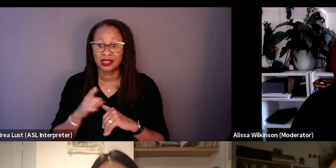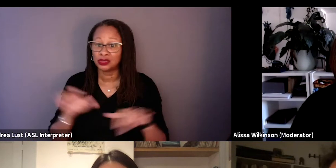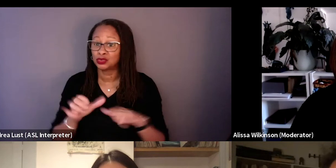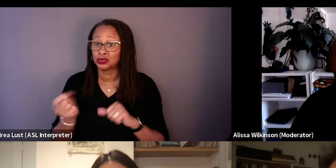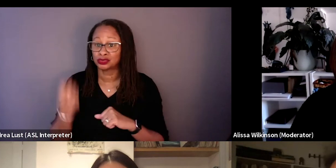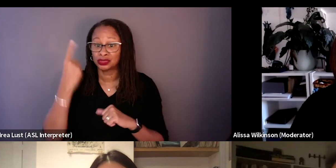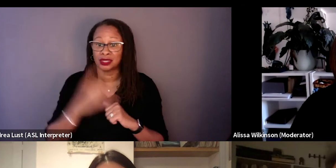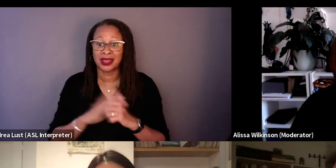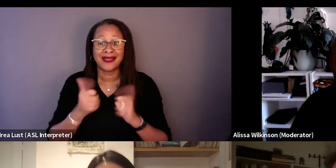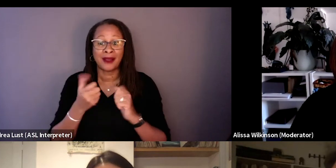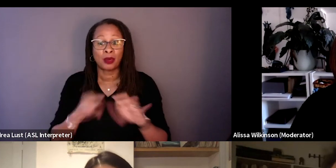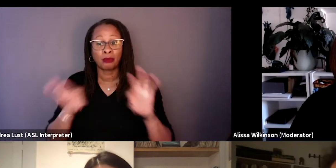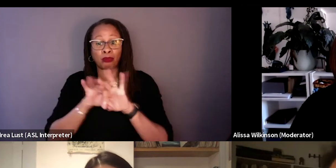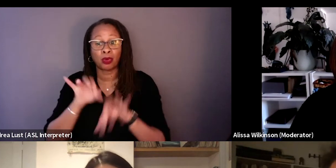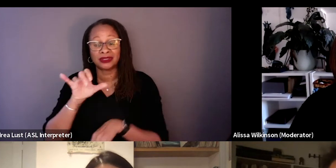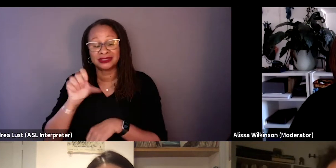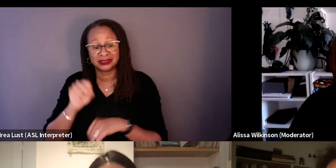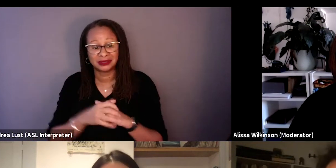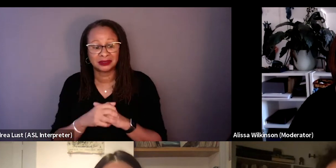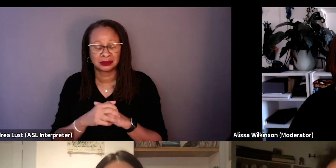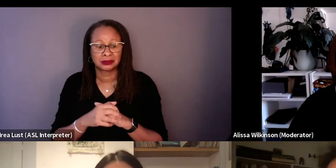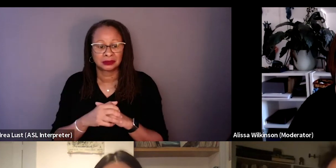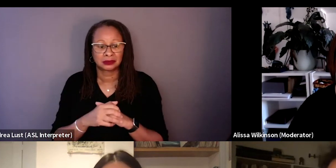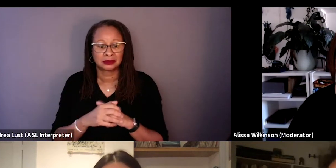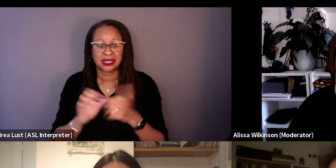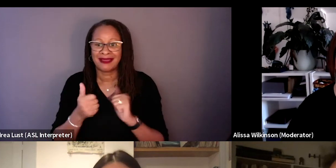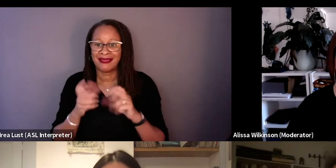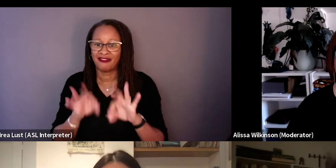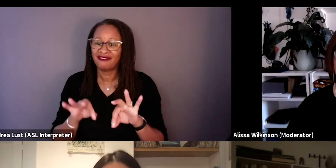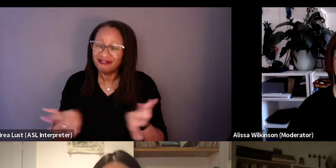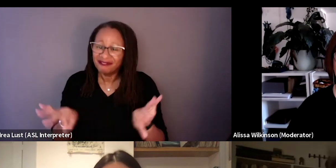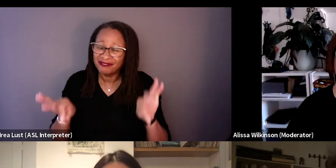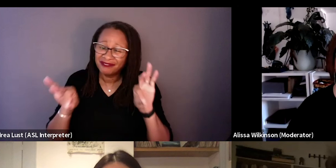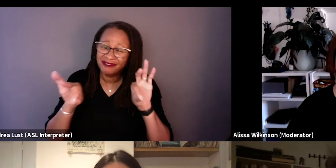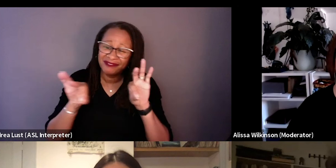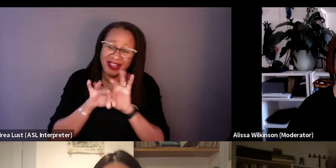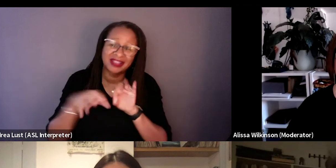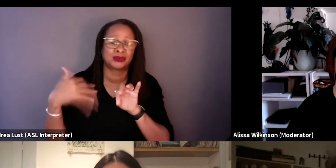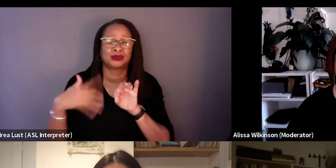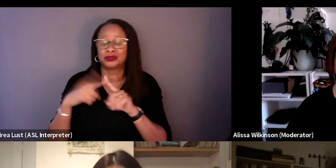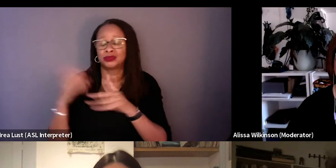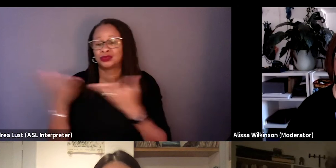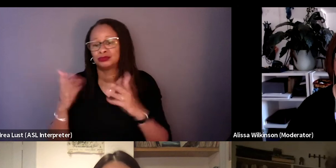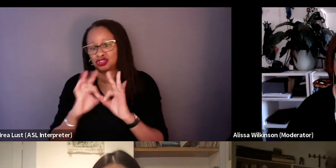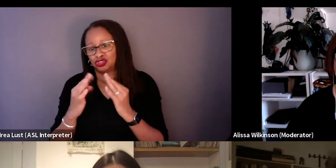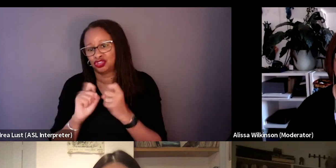how important it is and how vital it is if, it to bring change. Hmm hmm.